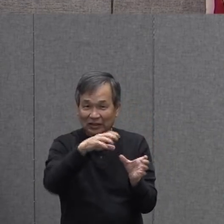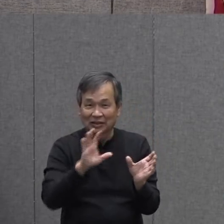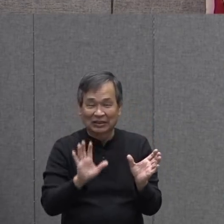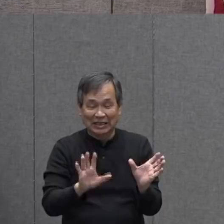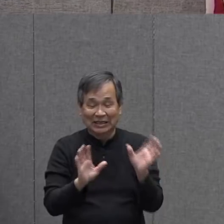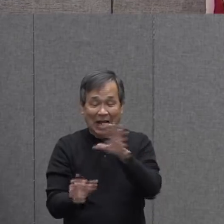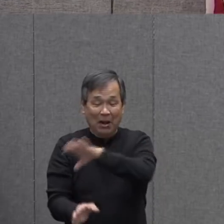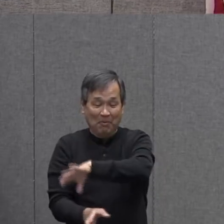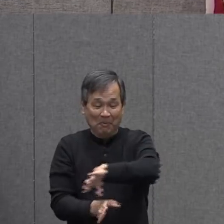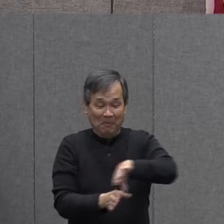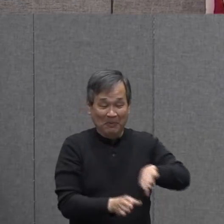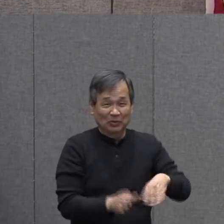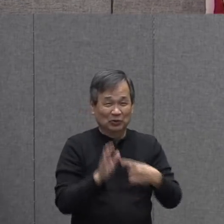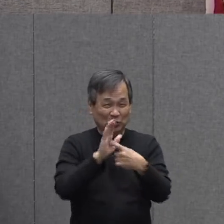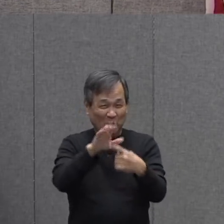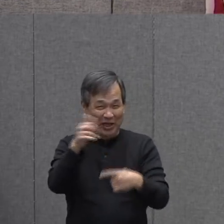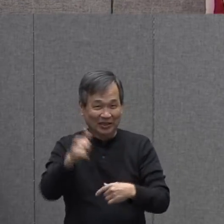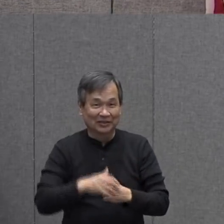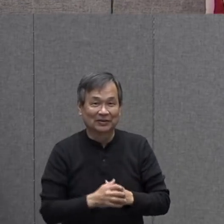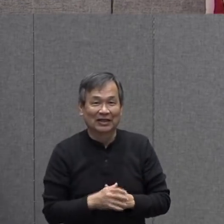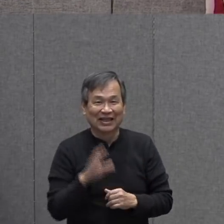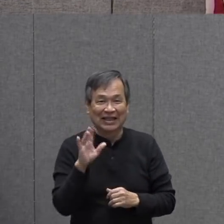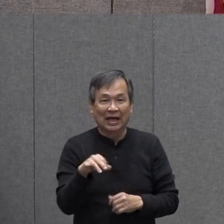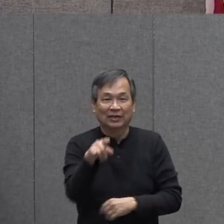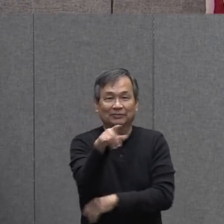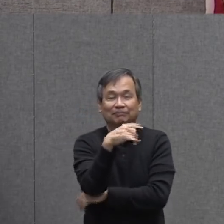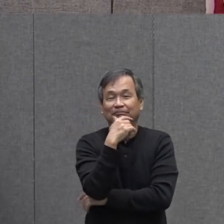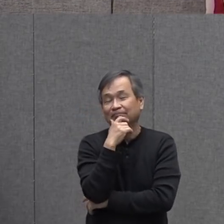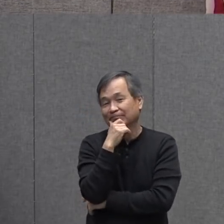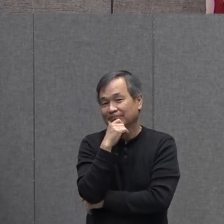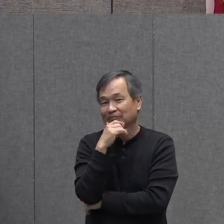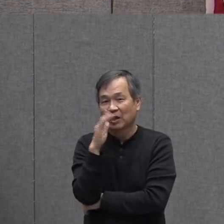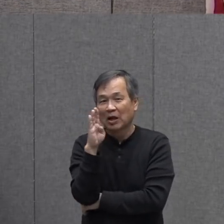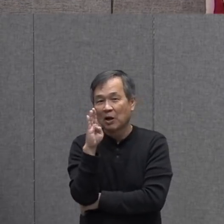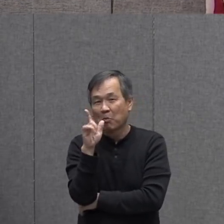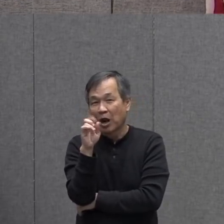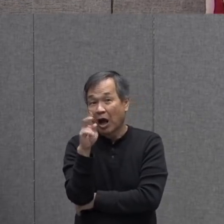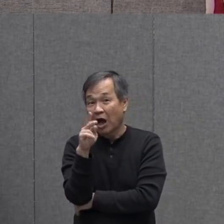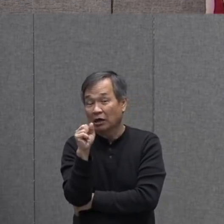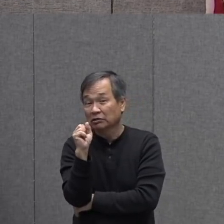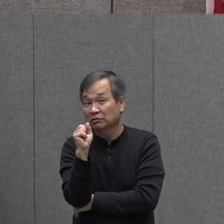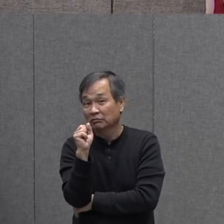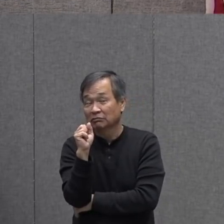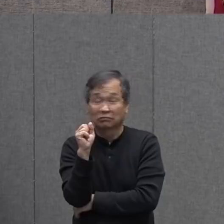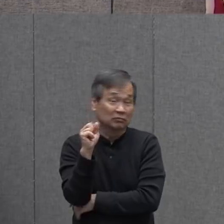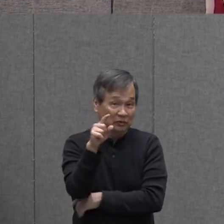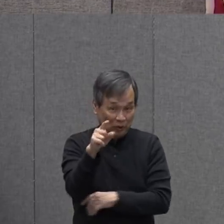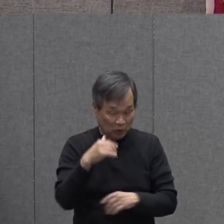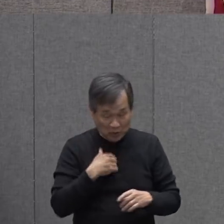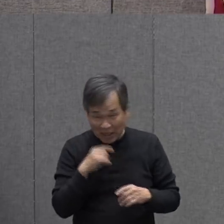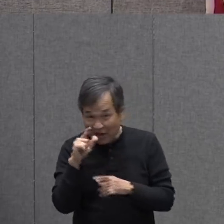And then next is this made of blocks, and maybe you have some blocks at home, some LEGOs.